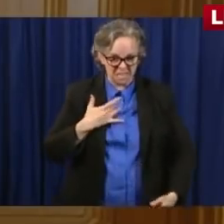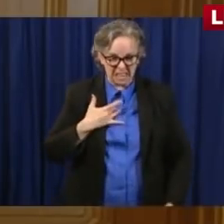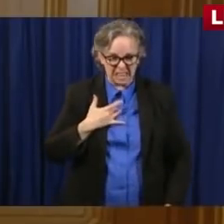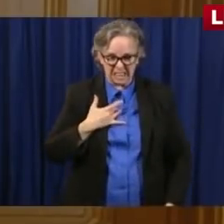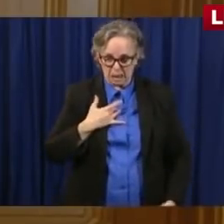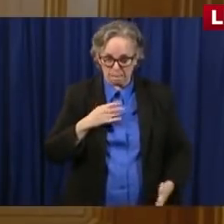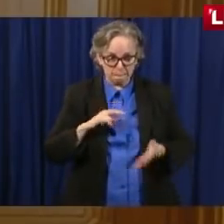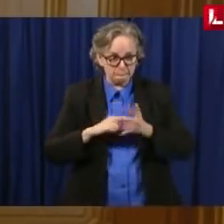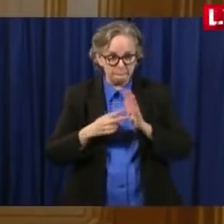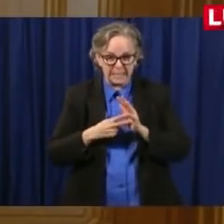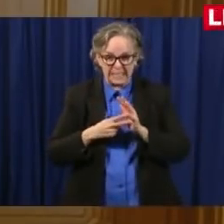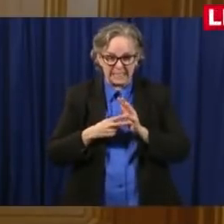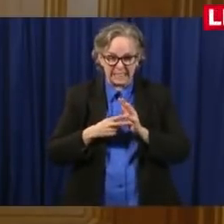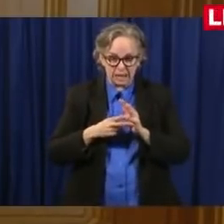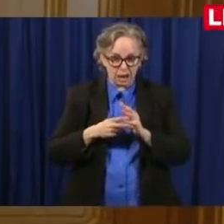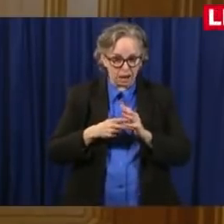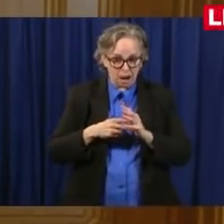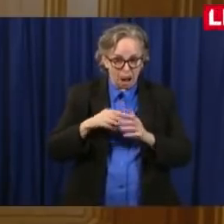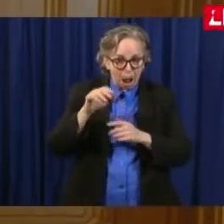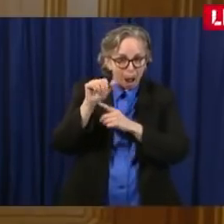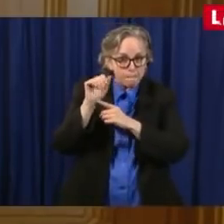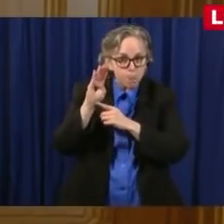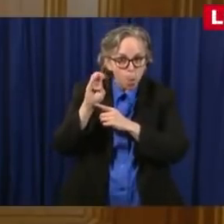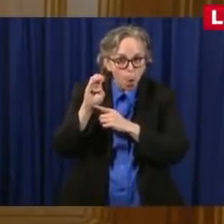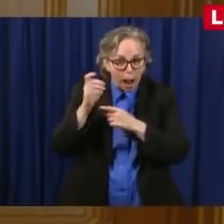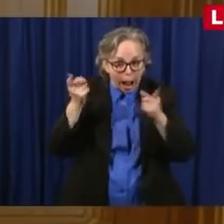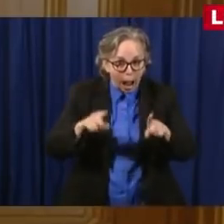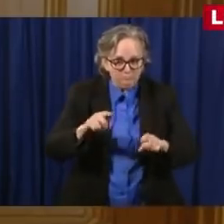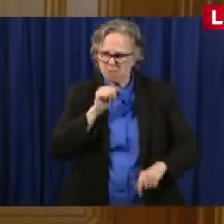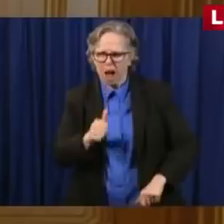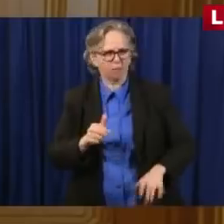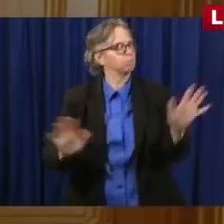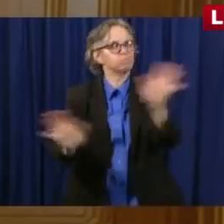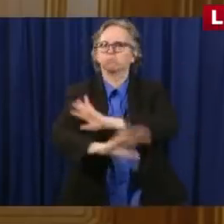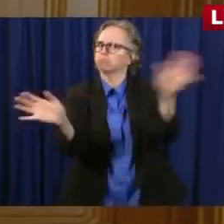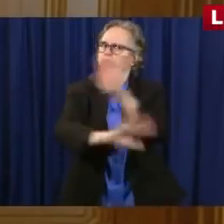WE CAN FAIRLY SAY THAT IS NOT BECAUSE CHILD ABUSE IS DOWN.